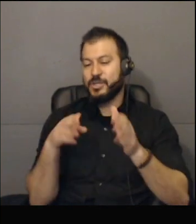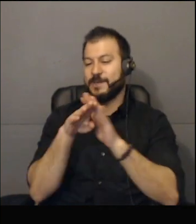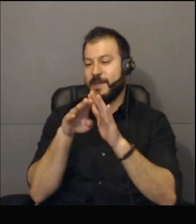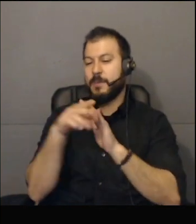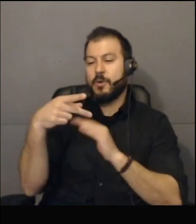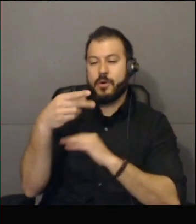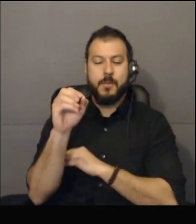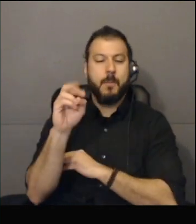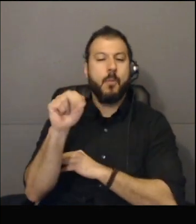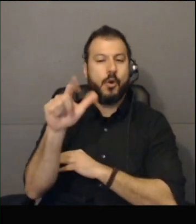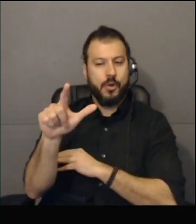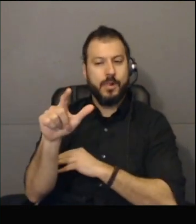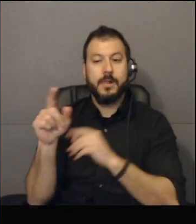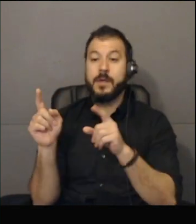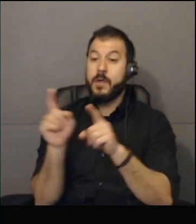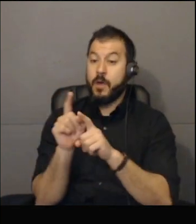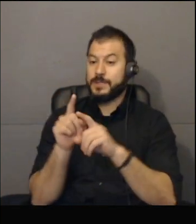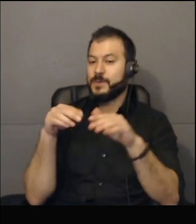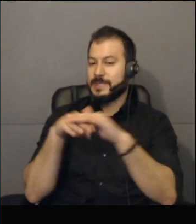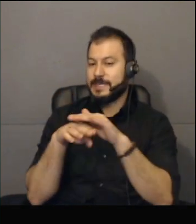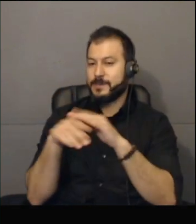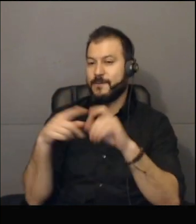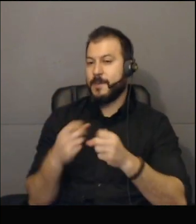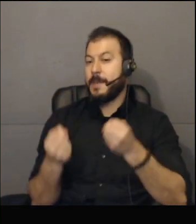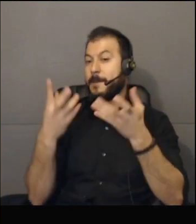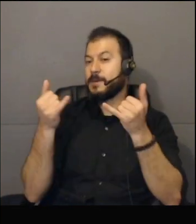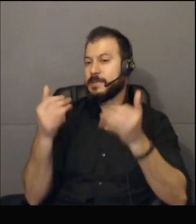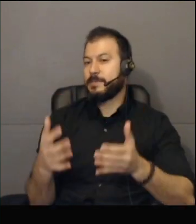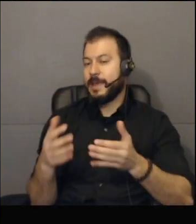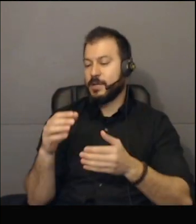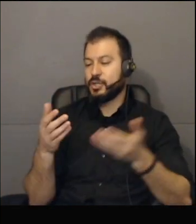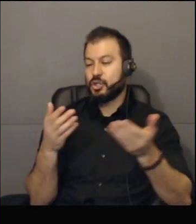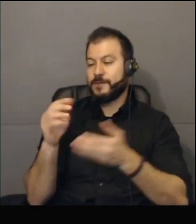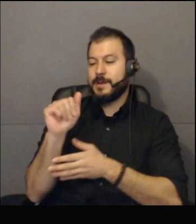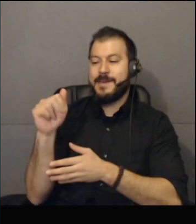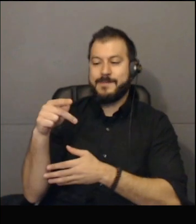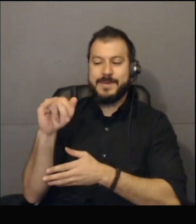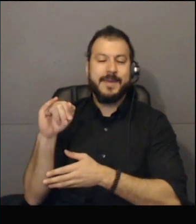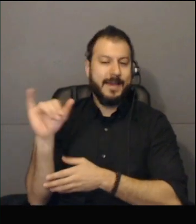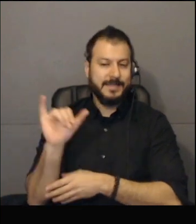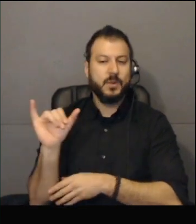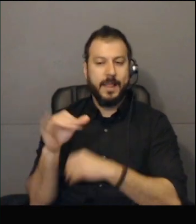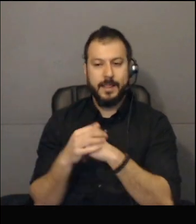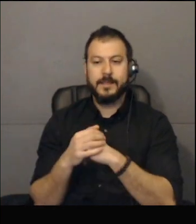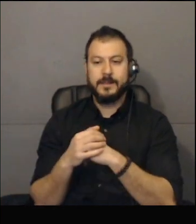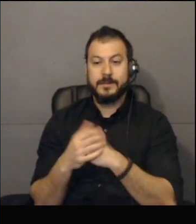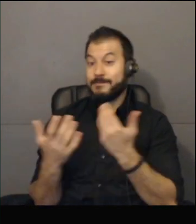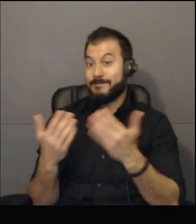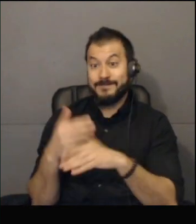They are also accessible from the multiplayer servers API as well. What's next?